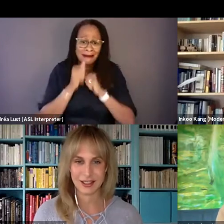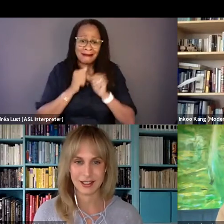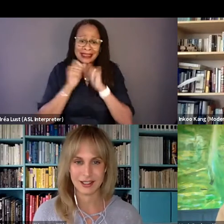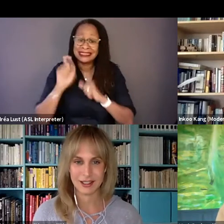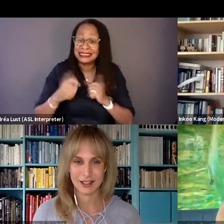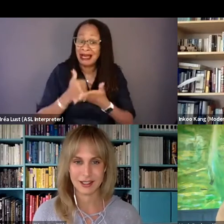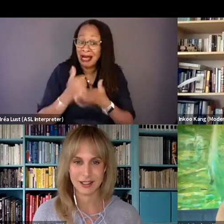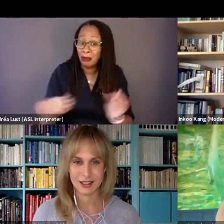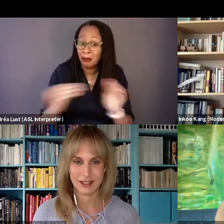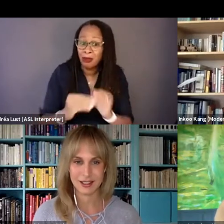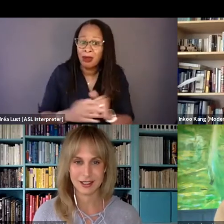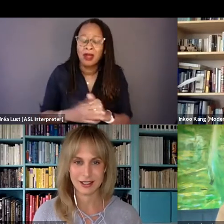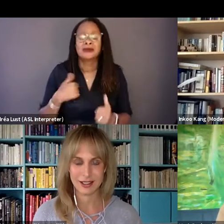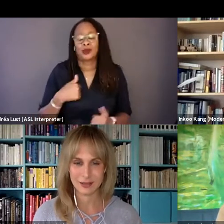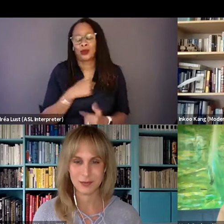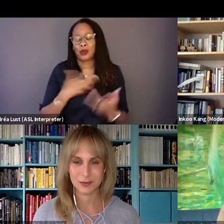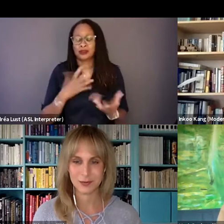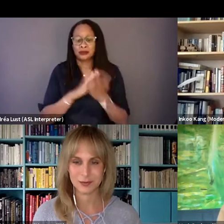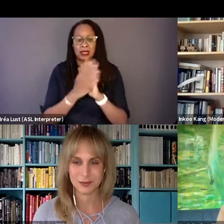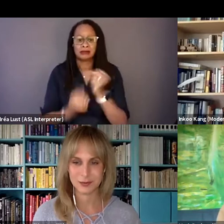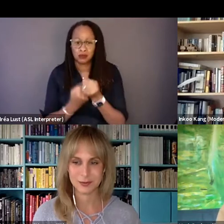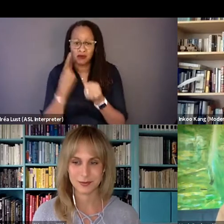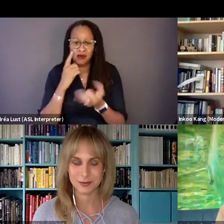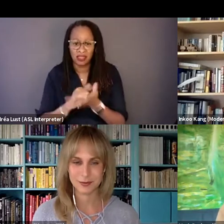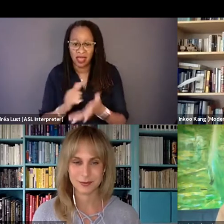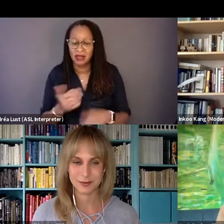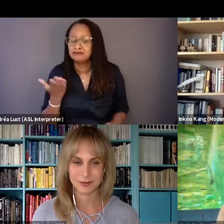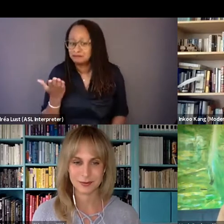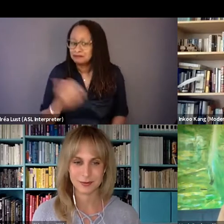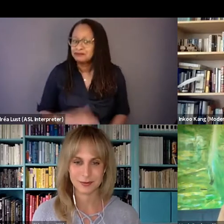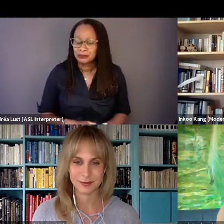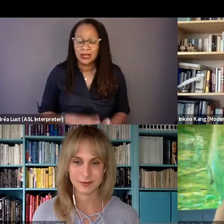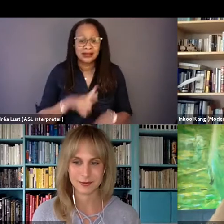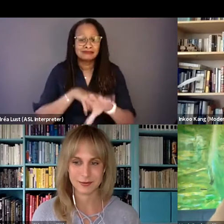and we wanted to be that infrastructure and that help for him, but at the same time,